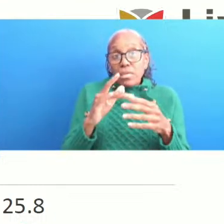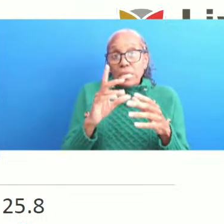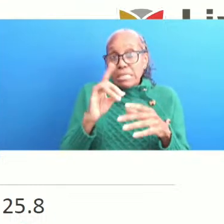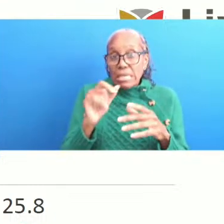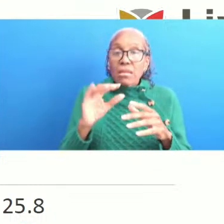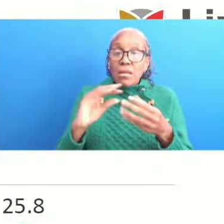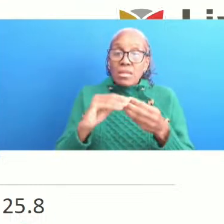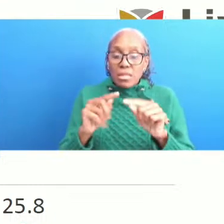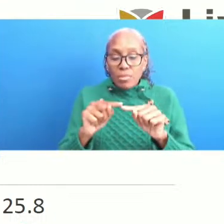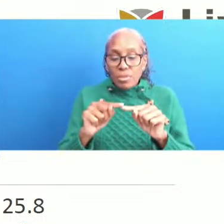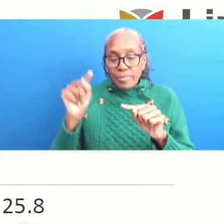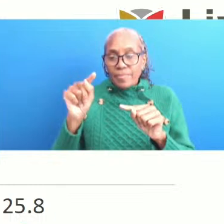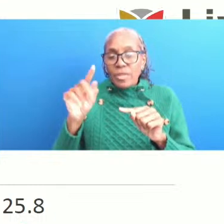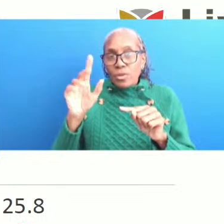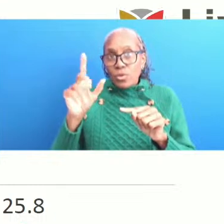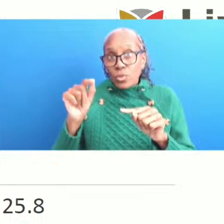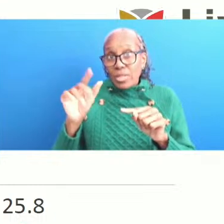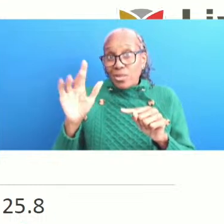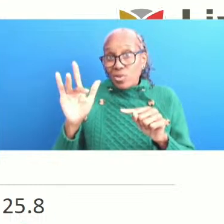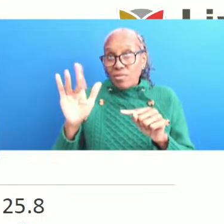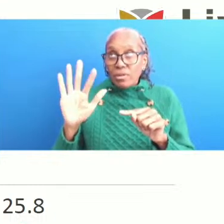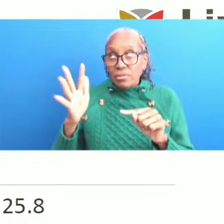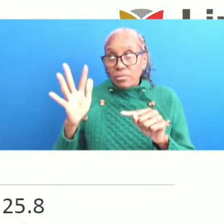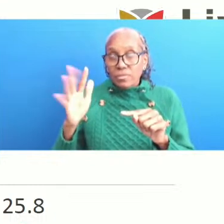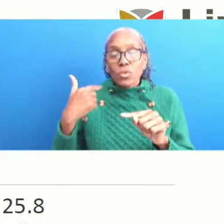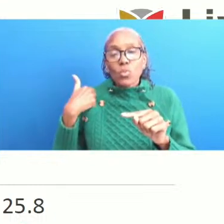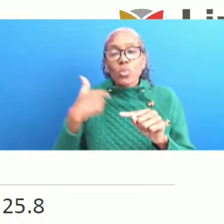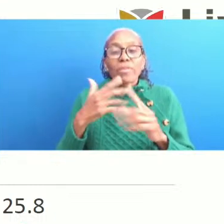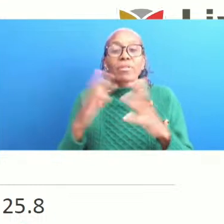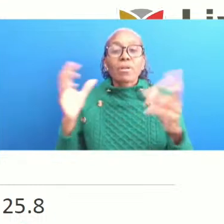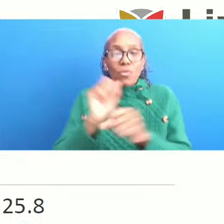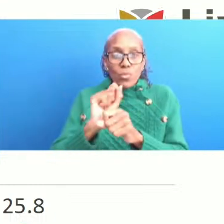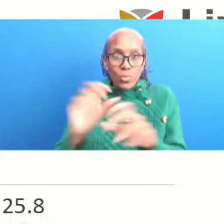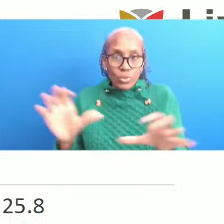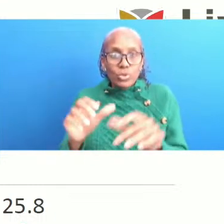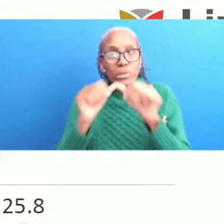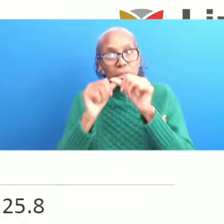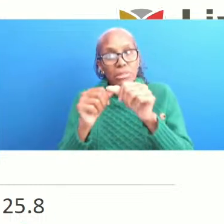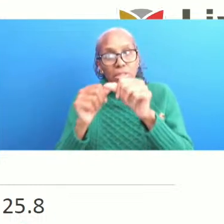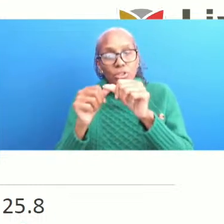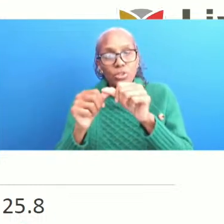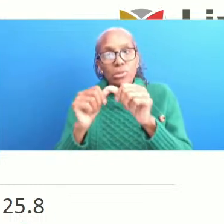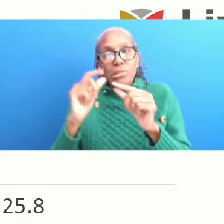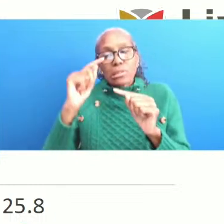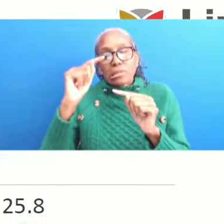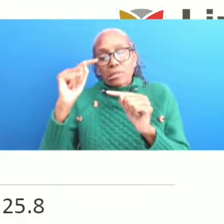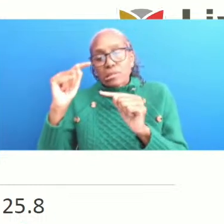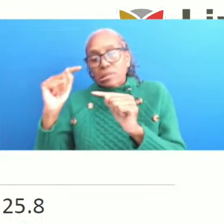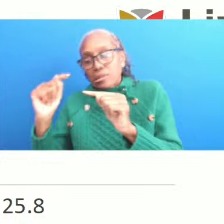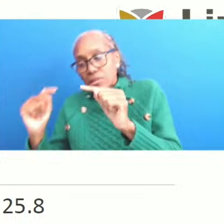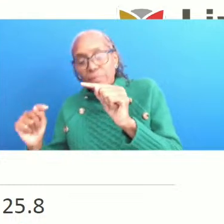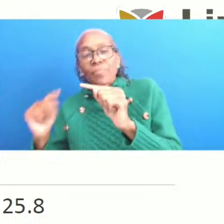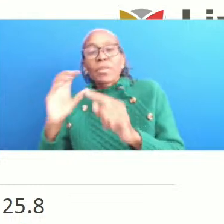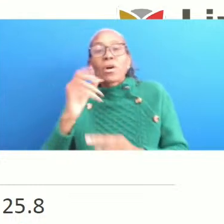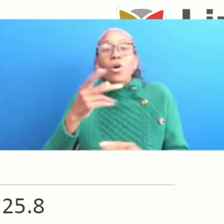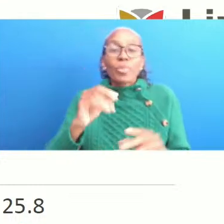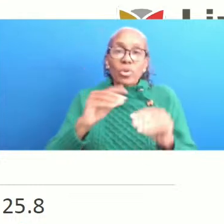LEAST FROM PRELIMINARY DATA THAT THIS NUMBER HAS GONE UP A